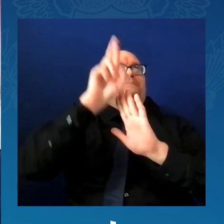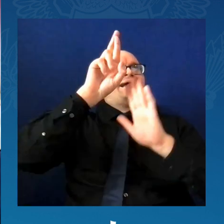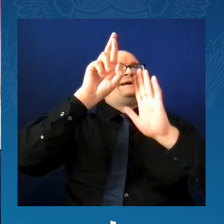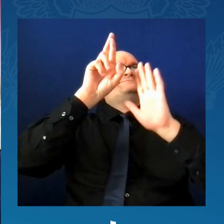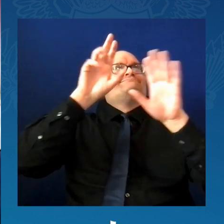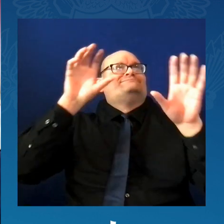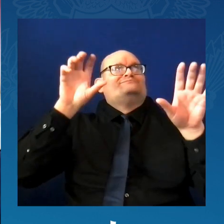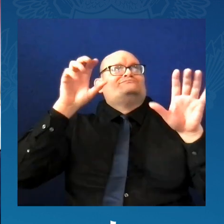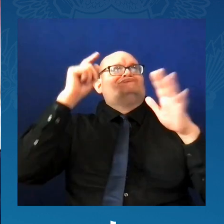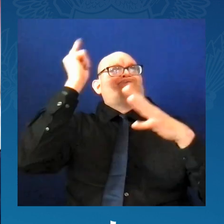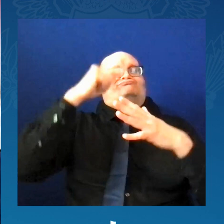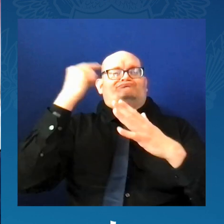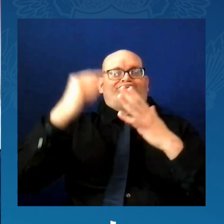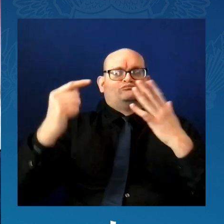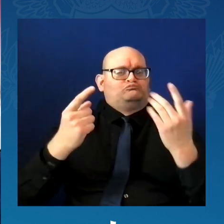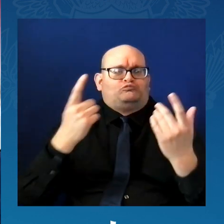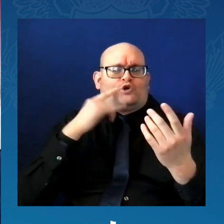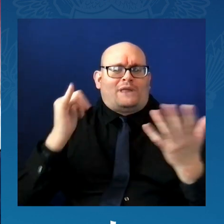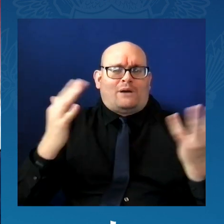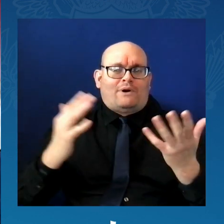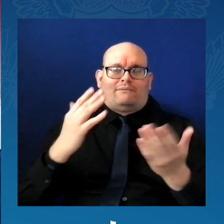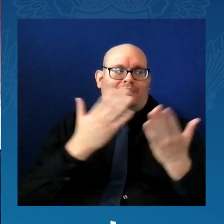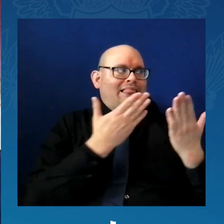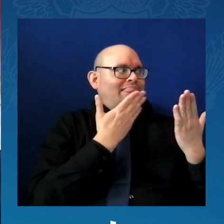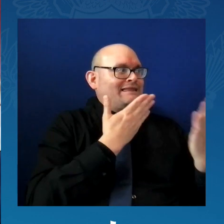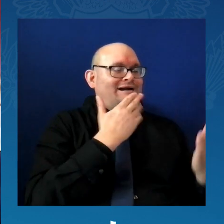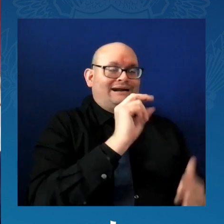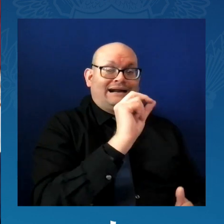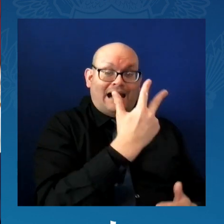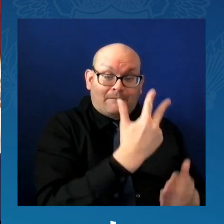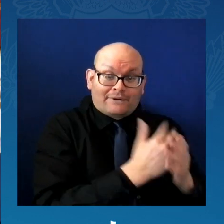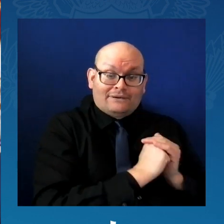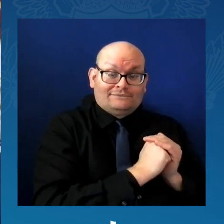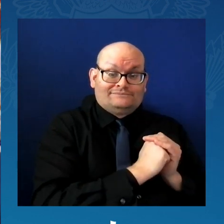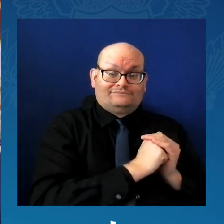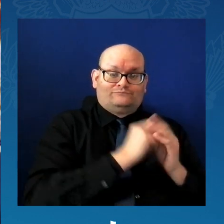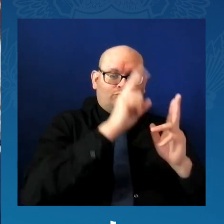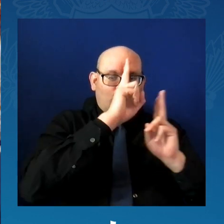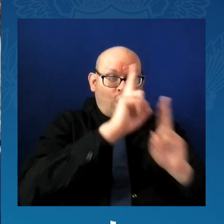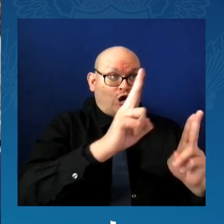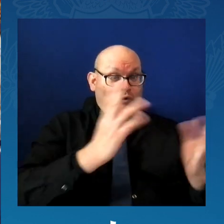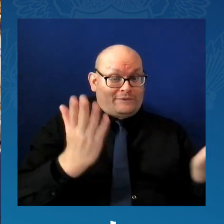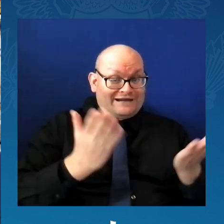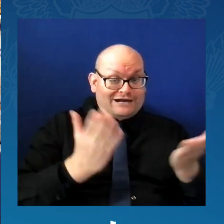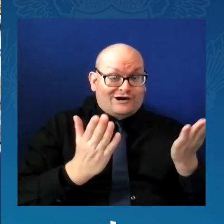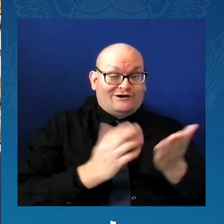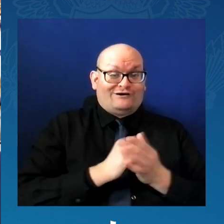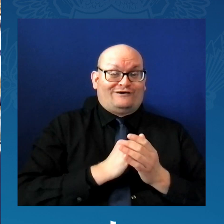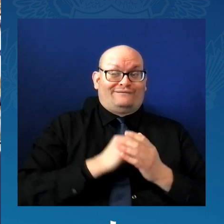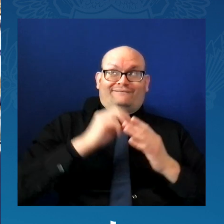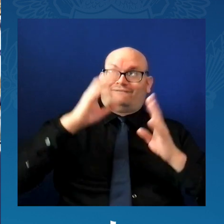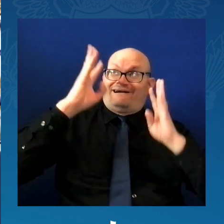that we historically did not have in national security space. Commercial innovation is now outpacing